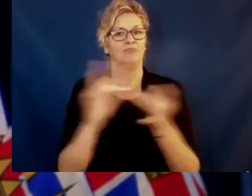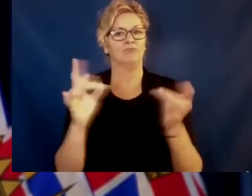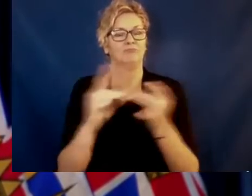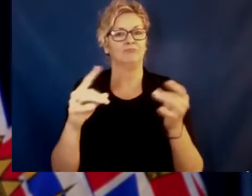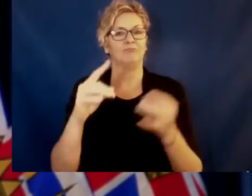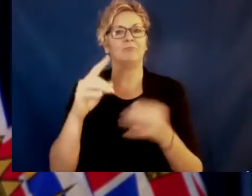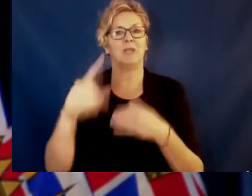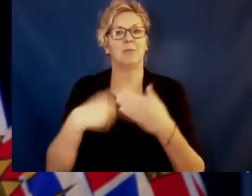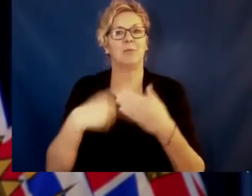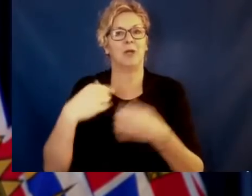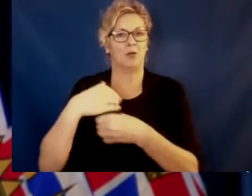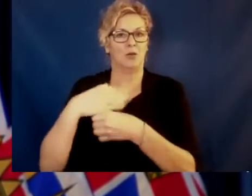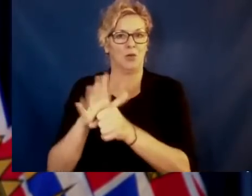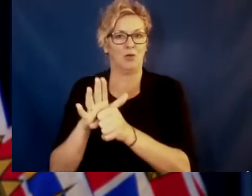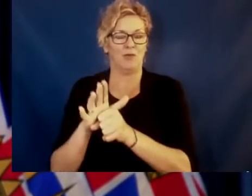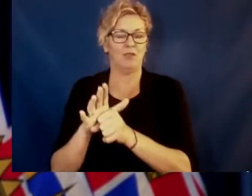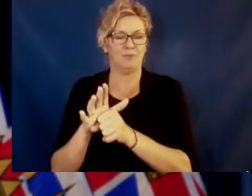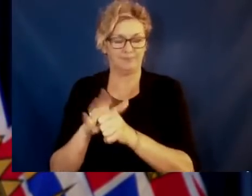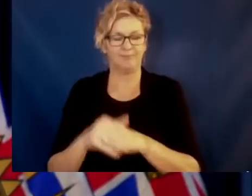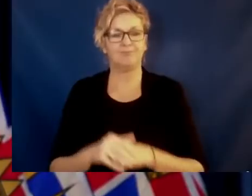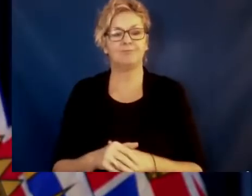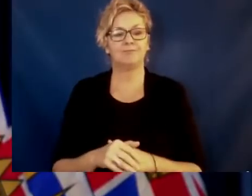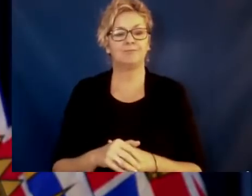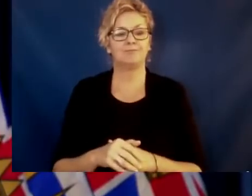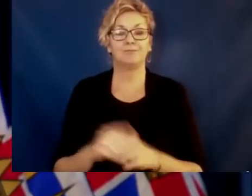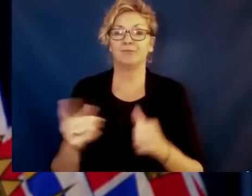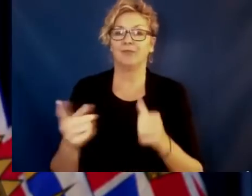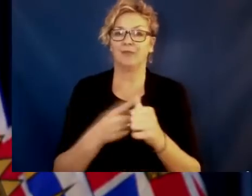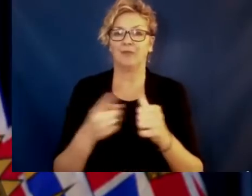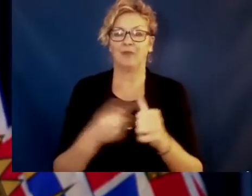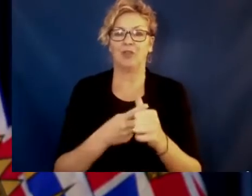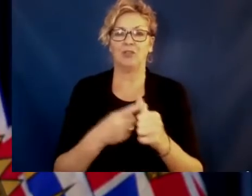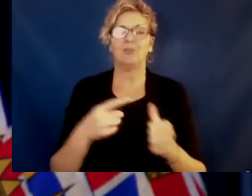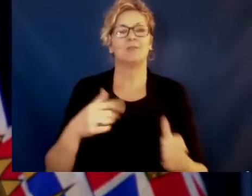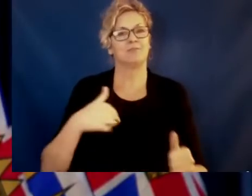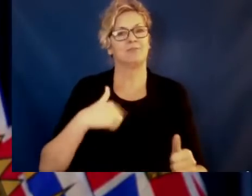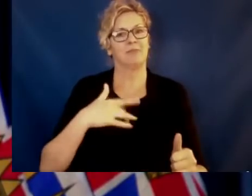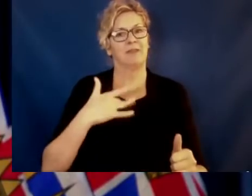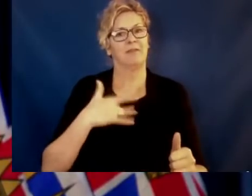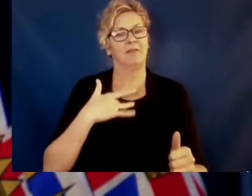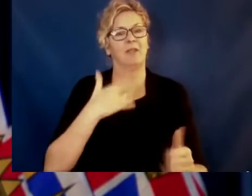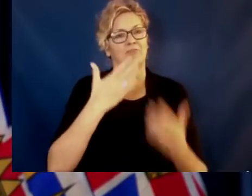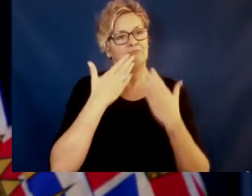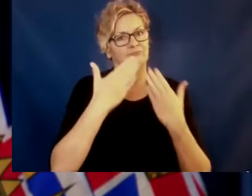start by acknowledged with gratitude that I'm here on the traditional territories